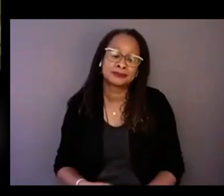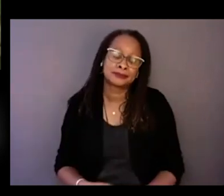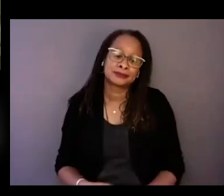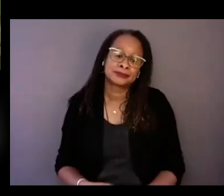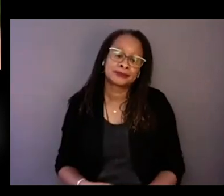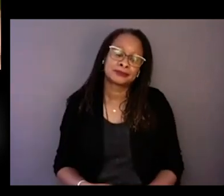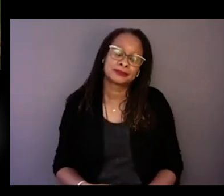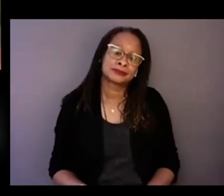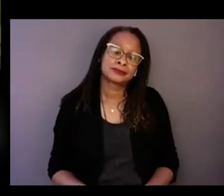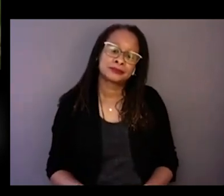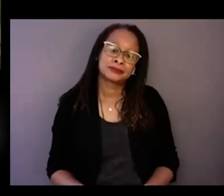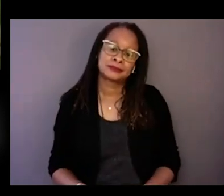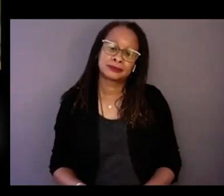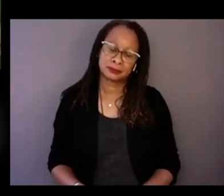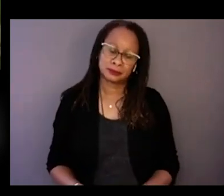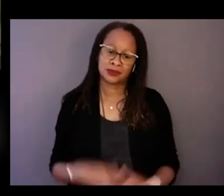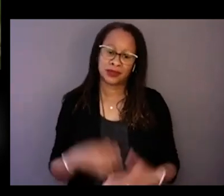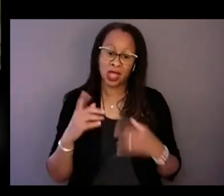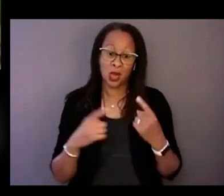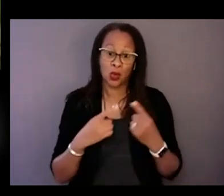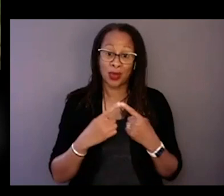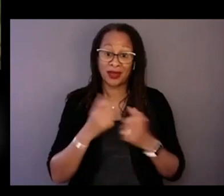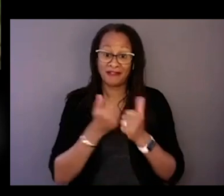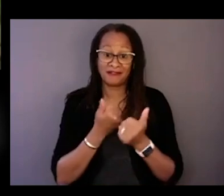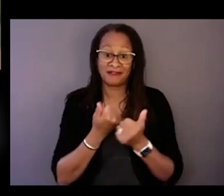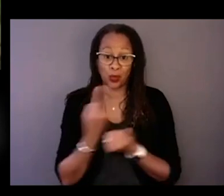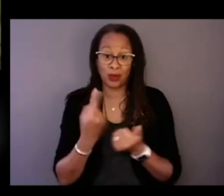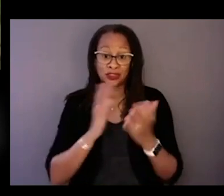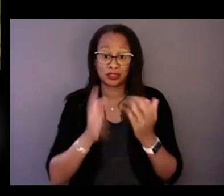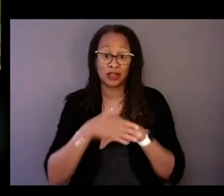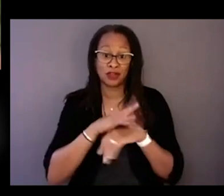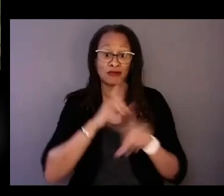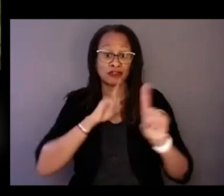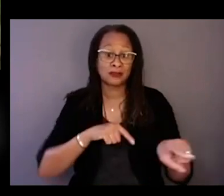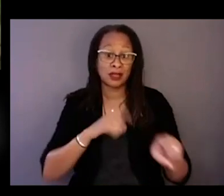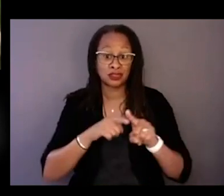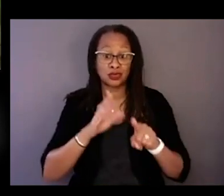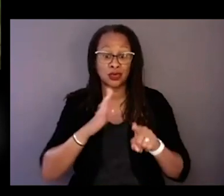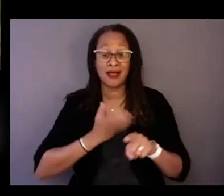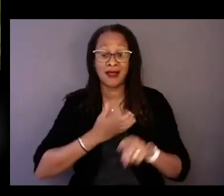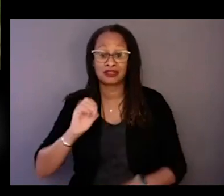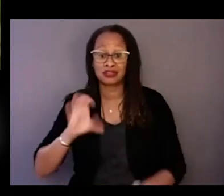but when everyone was covering her response to our documentary in the media, a lot of mainstream media organizations said Britney said this,